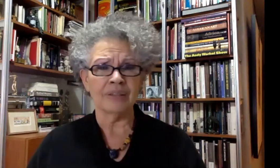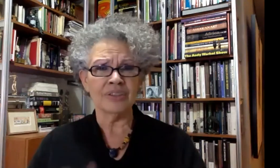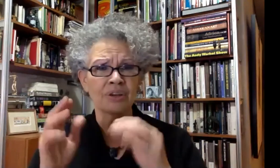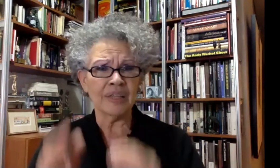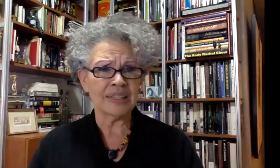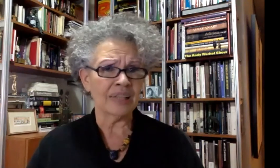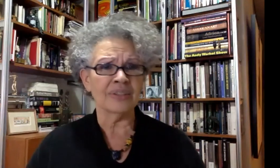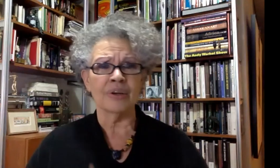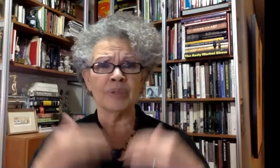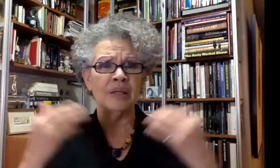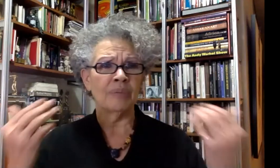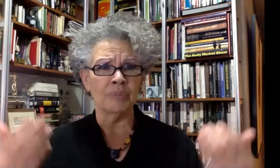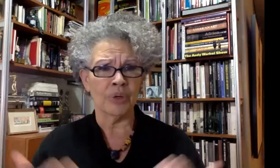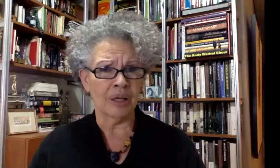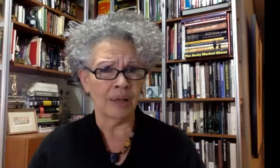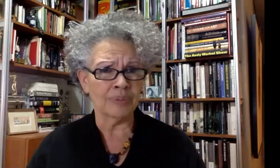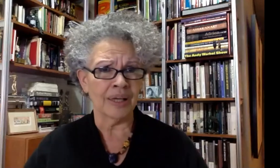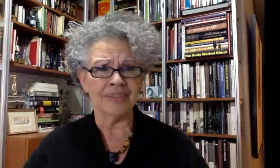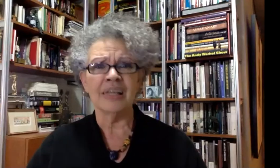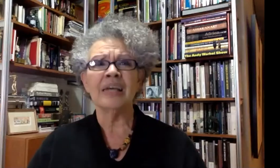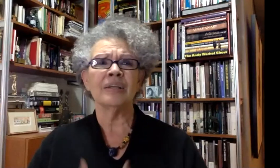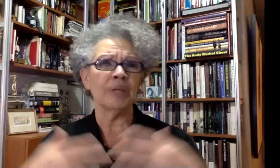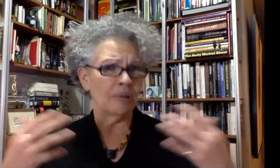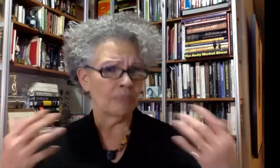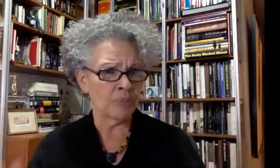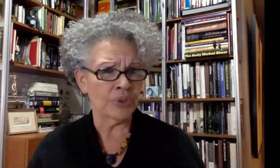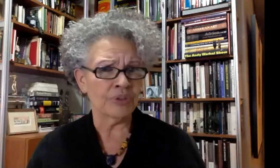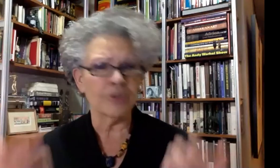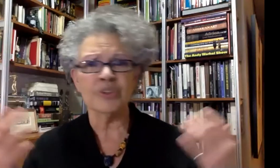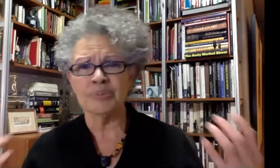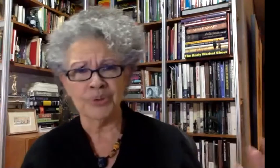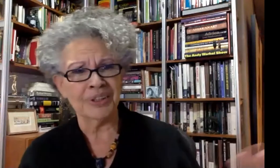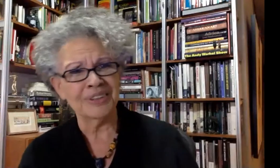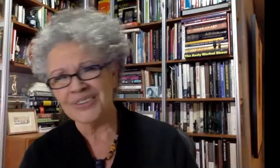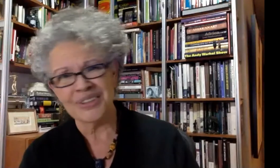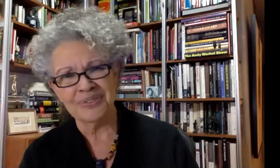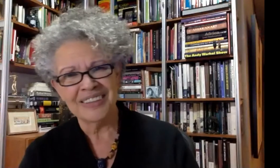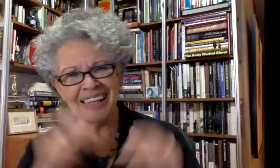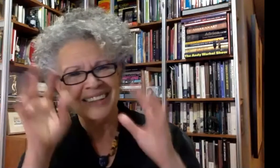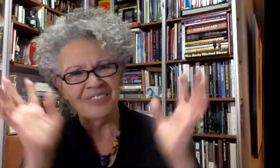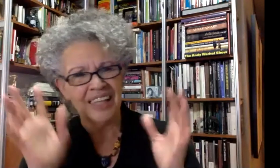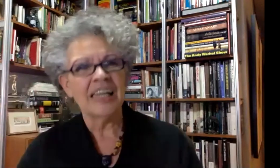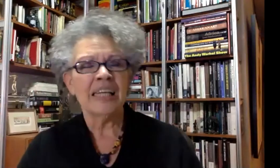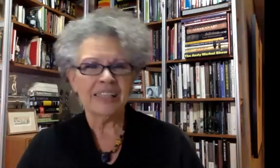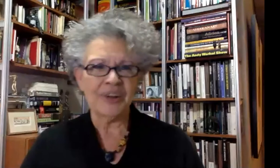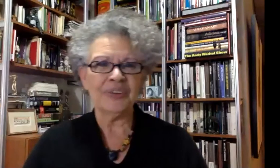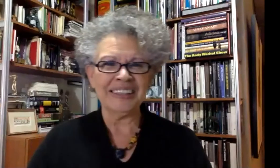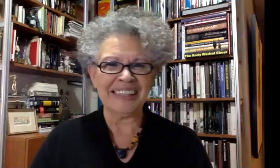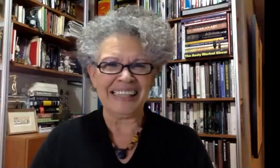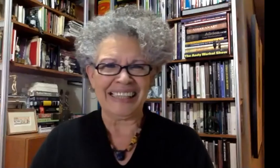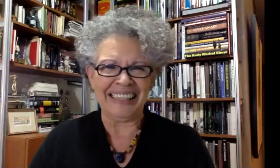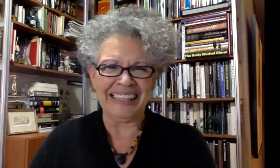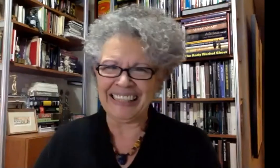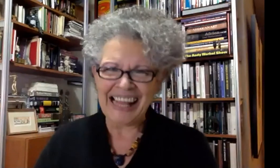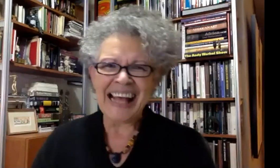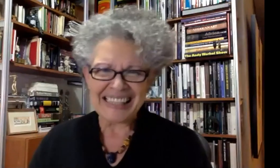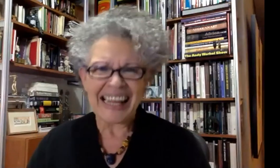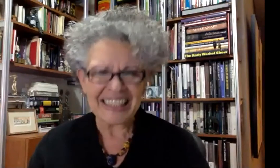she was born and she went through the school system in this country and never heard about